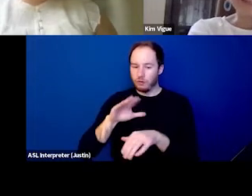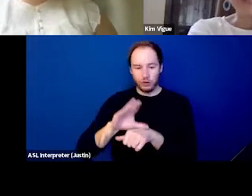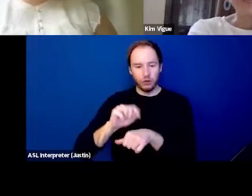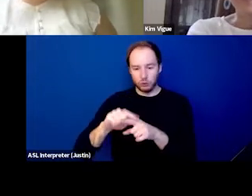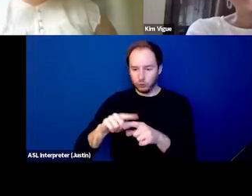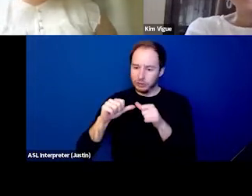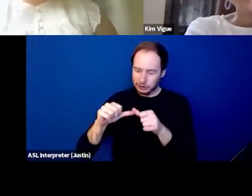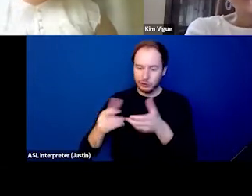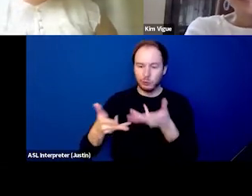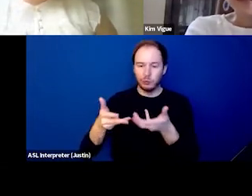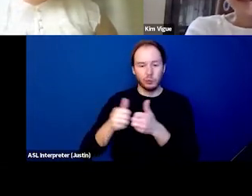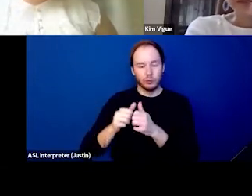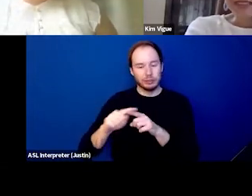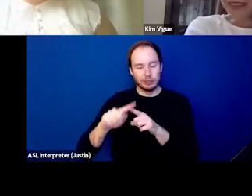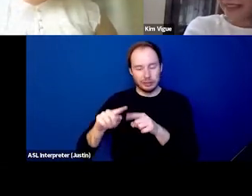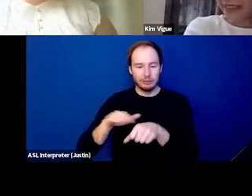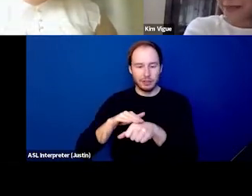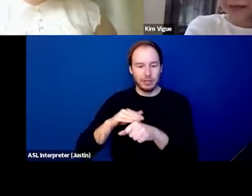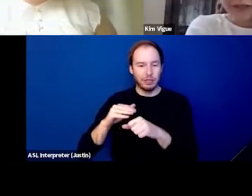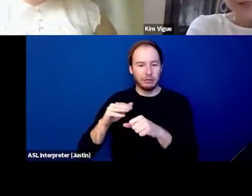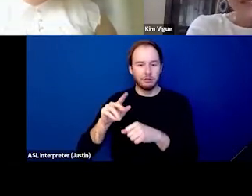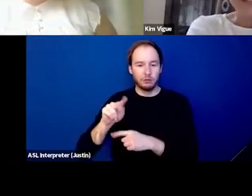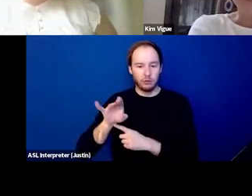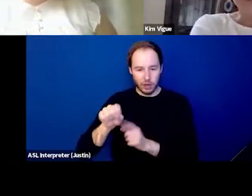And so we were very fortunate about two years ago